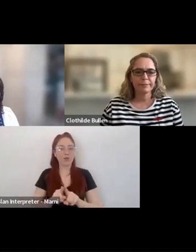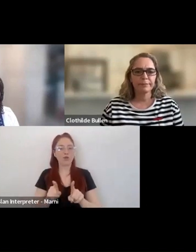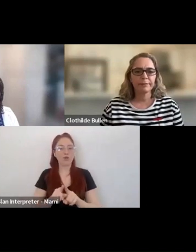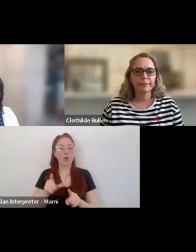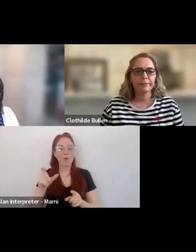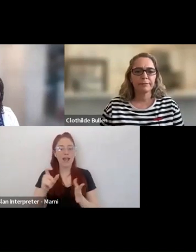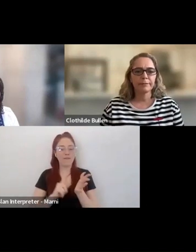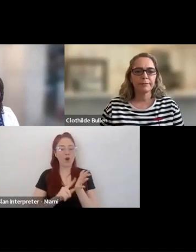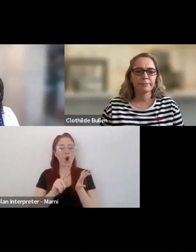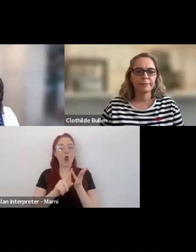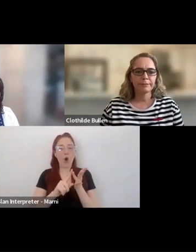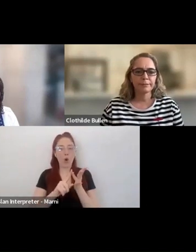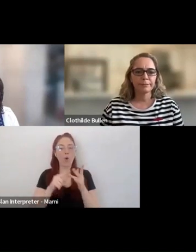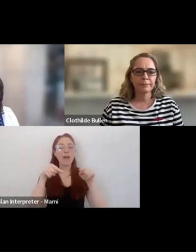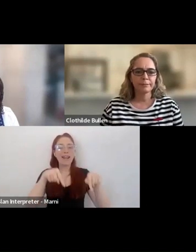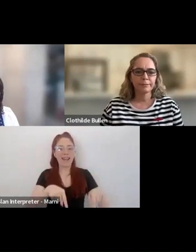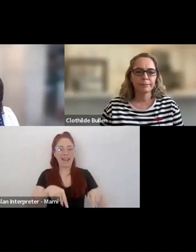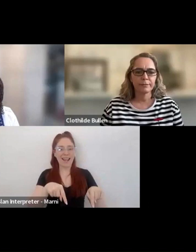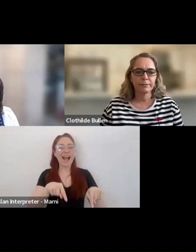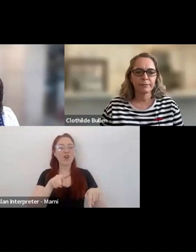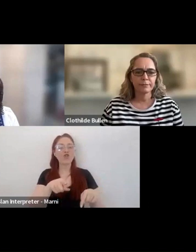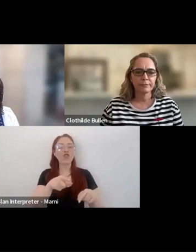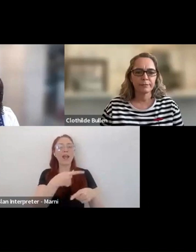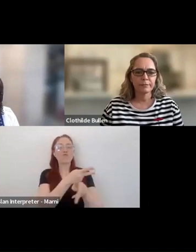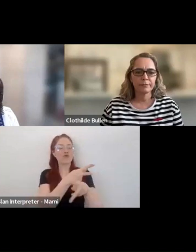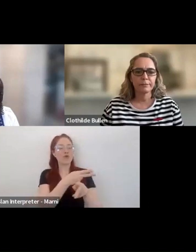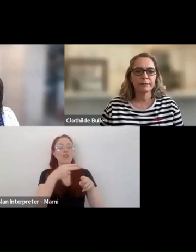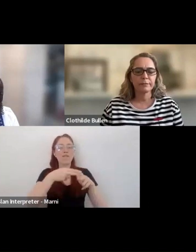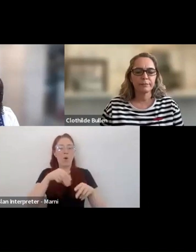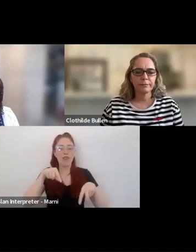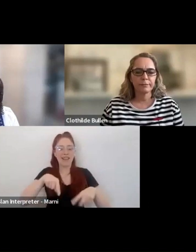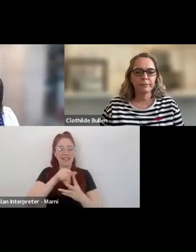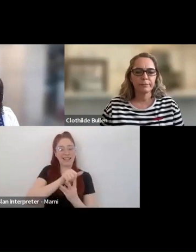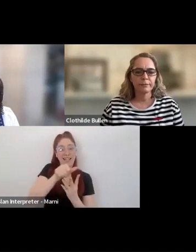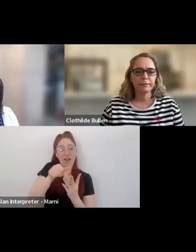Acaroğlu, who is our producer for this series. Really